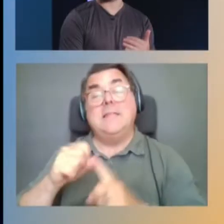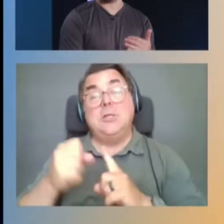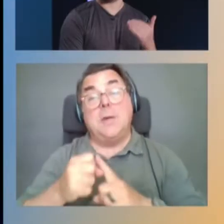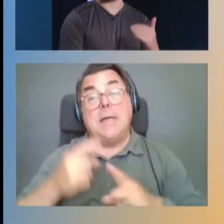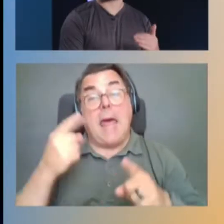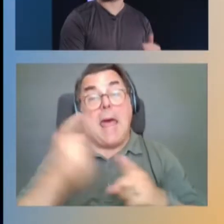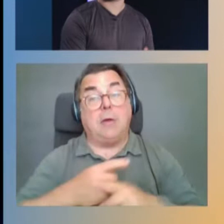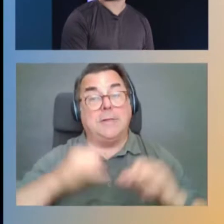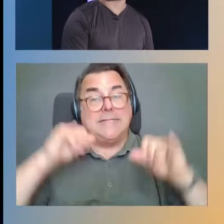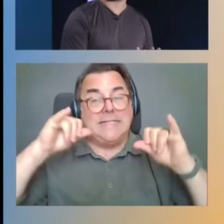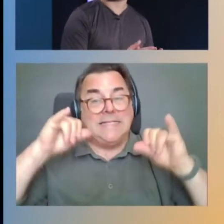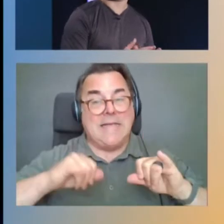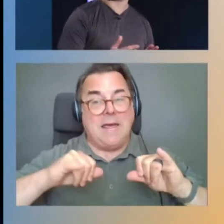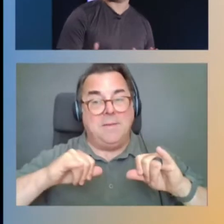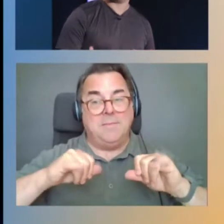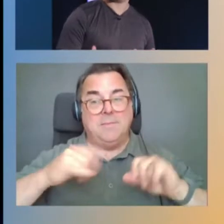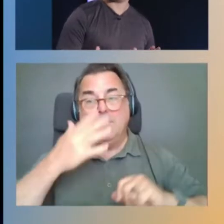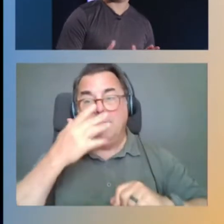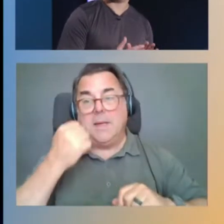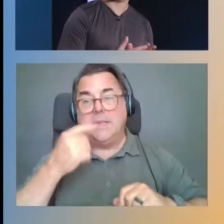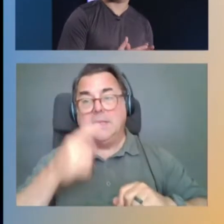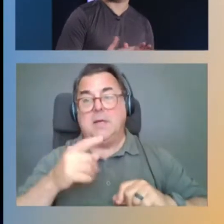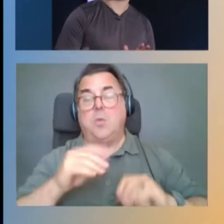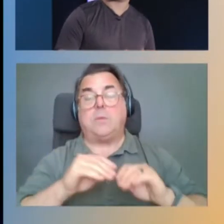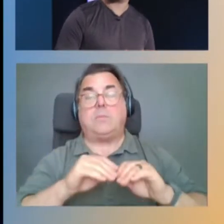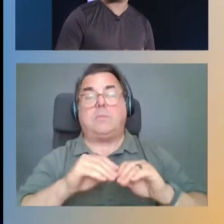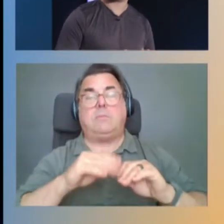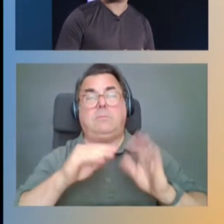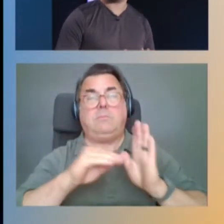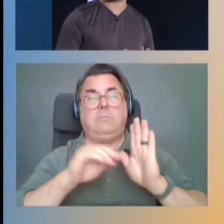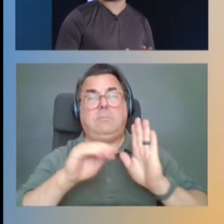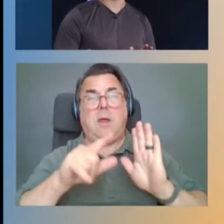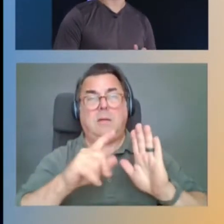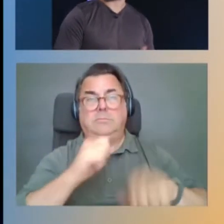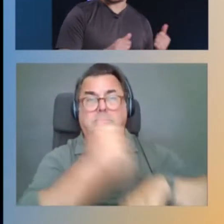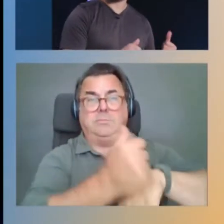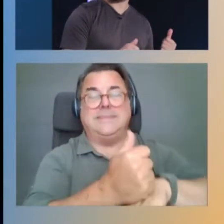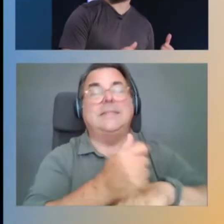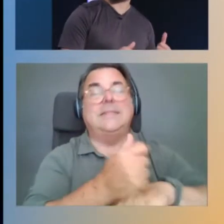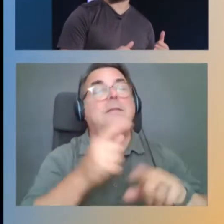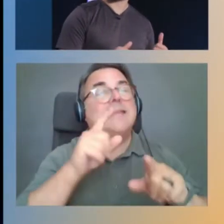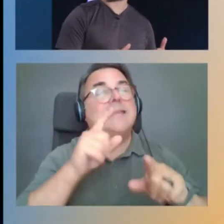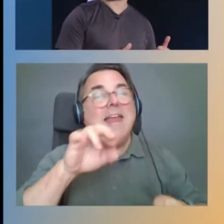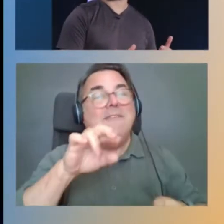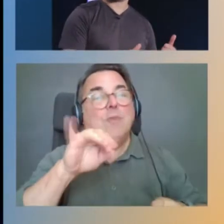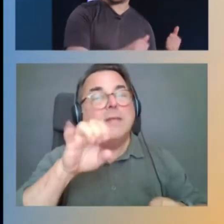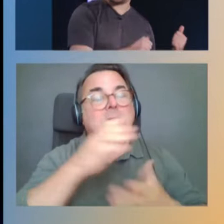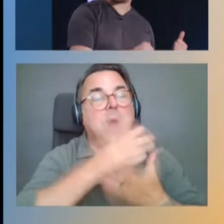because here we only deploy the model. This is the inference stage. - [Art] Okay. But we can improve accuracy on the training side